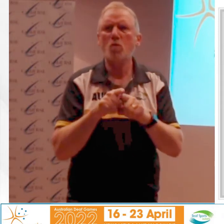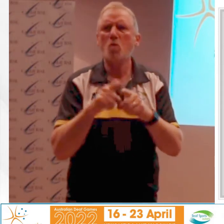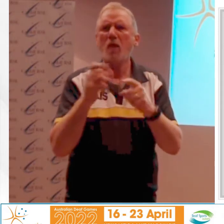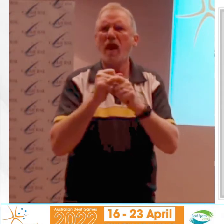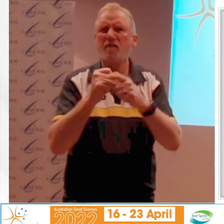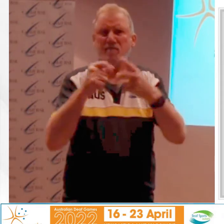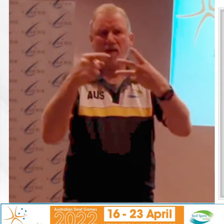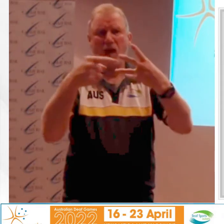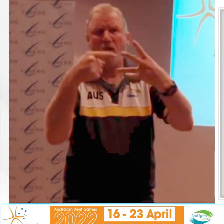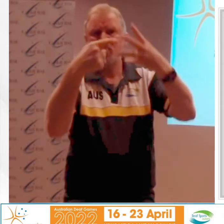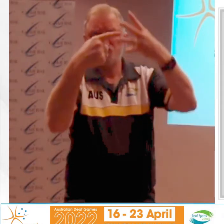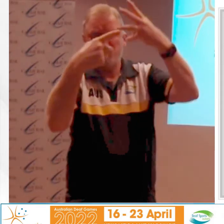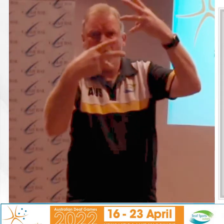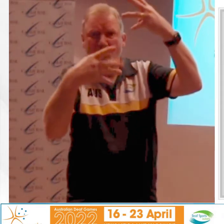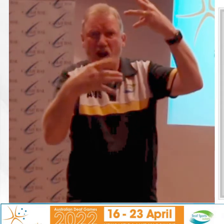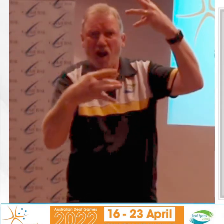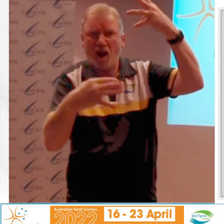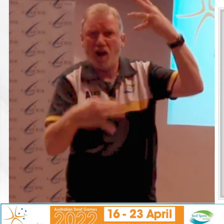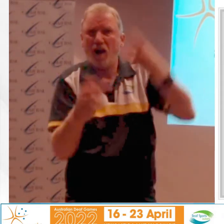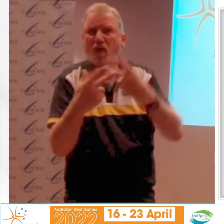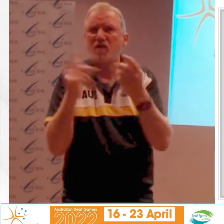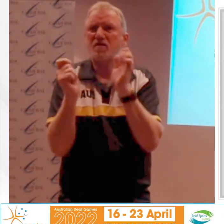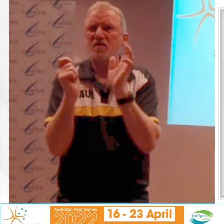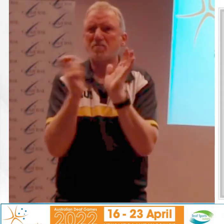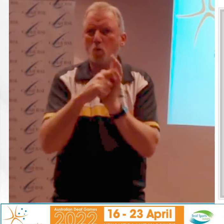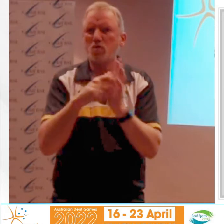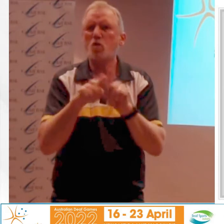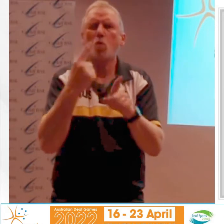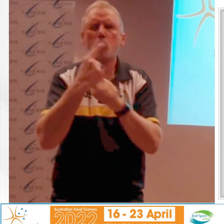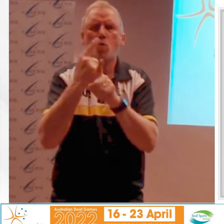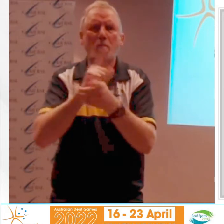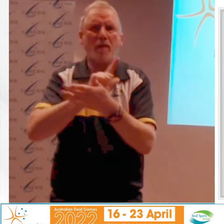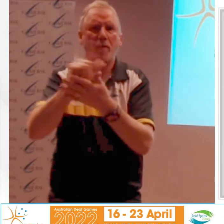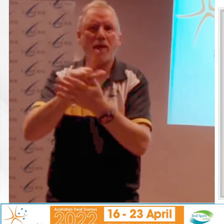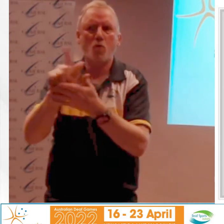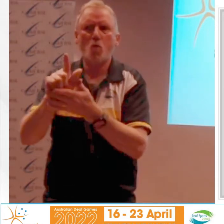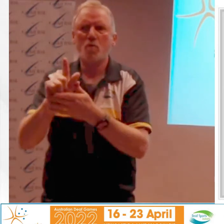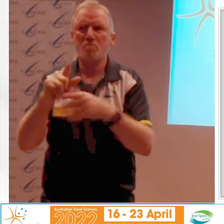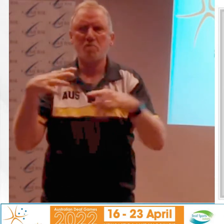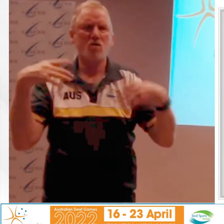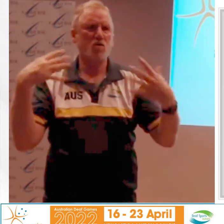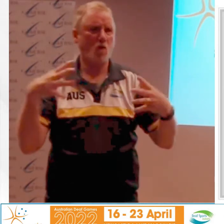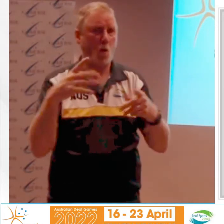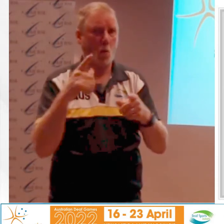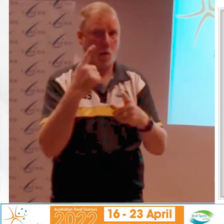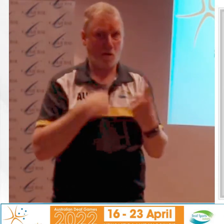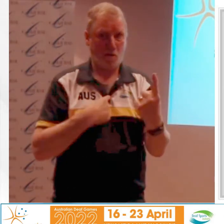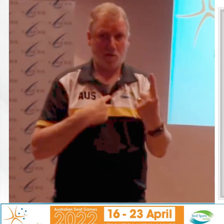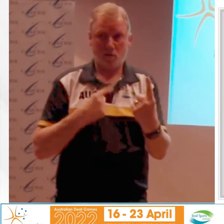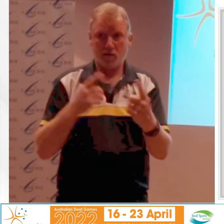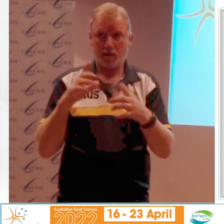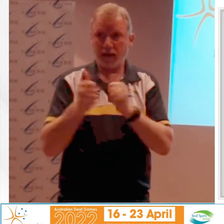they're supporting us as well we'll talk a bit about what sponsorship looks like a bit later